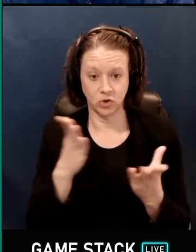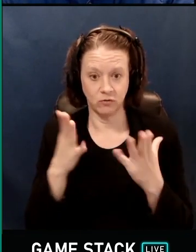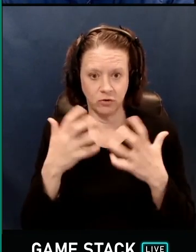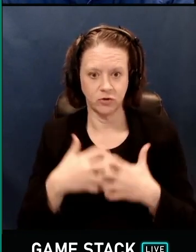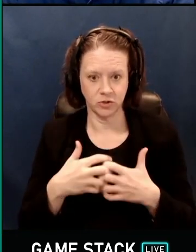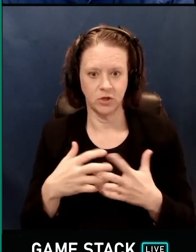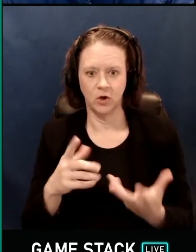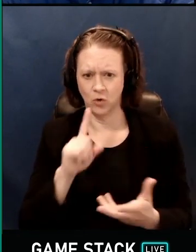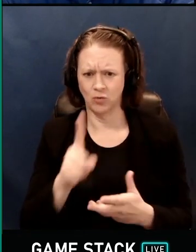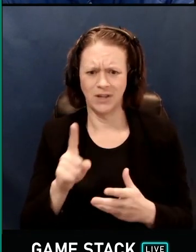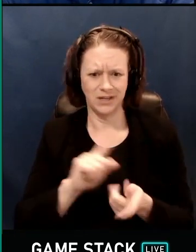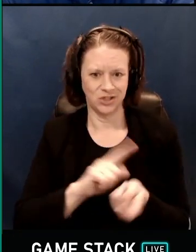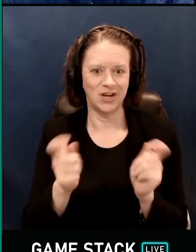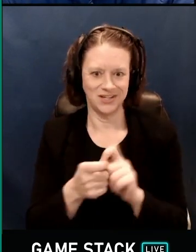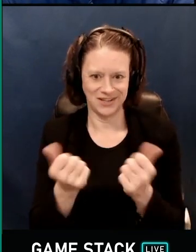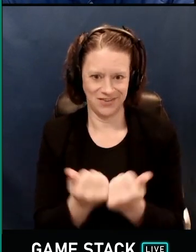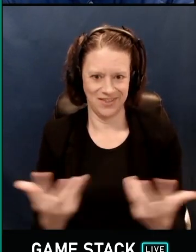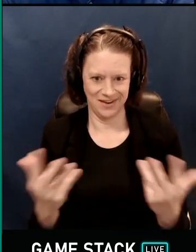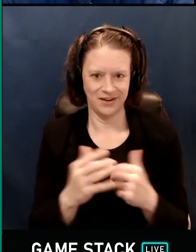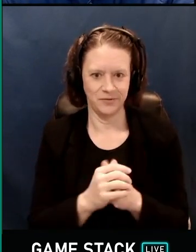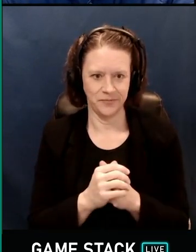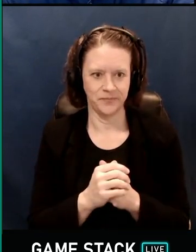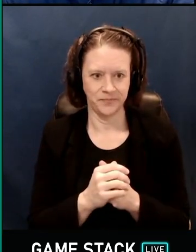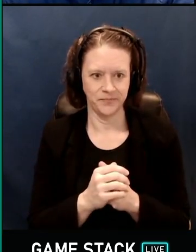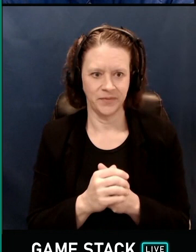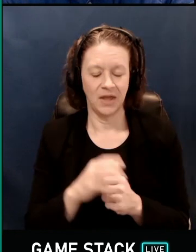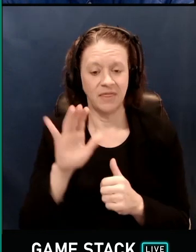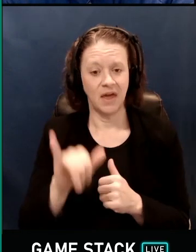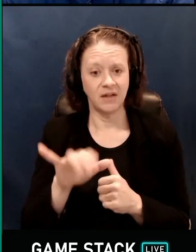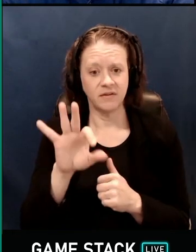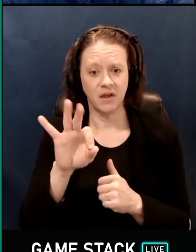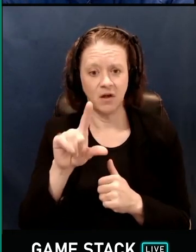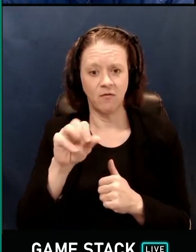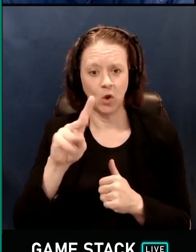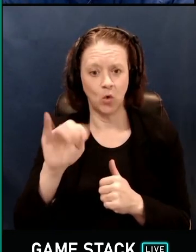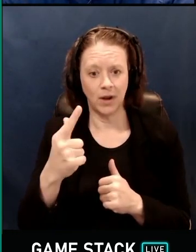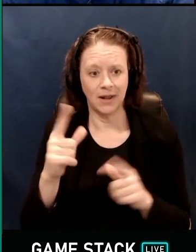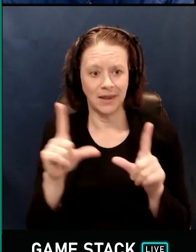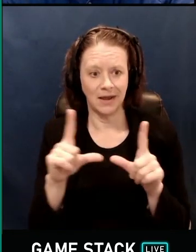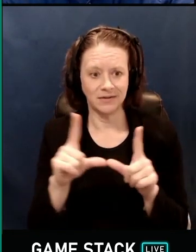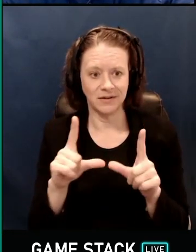It features floating license, multiple servers and users can share